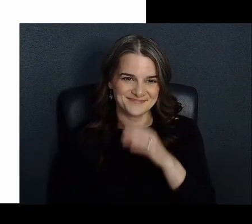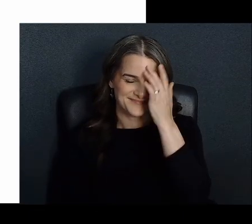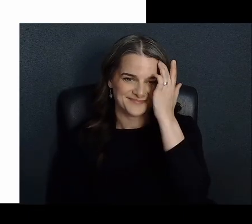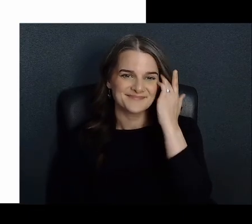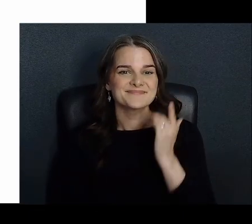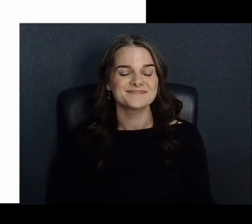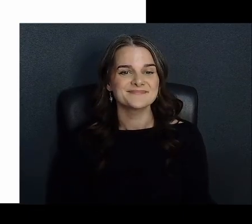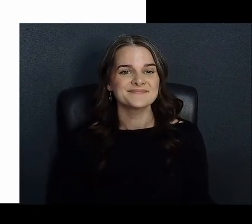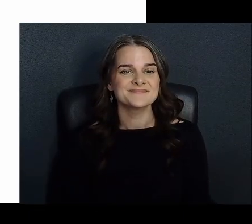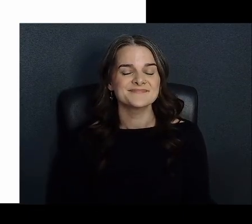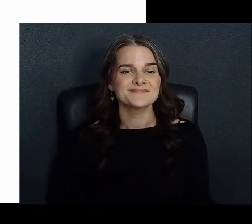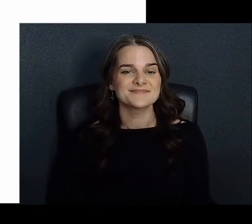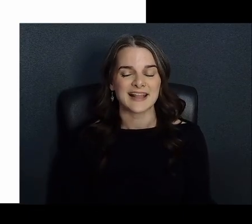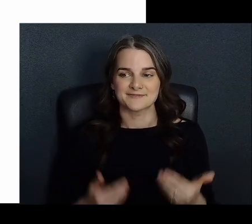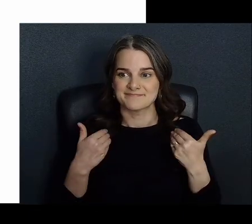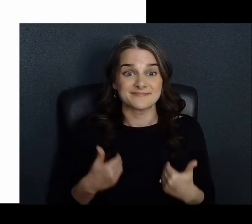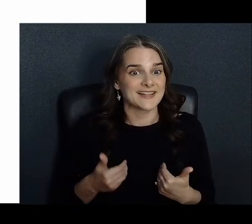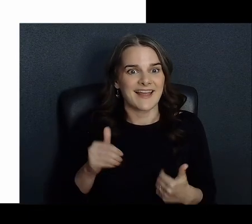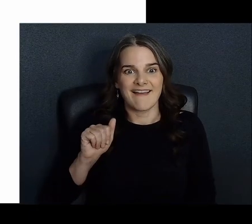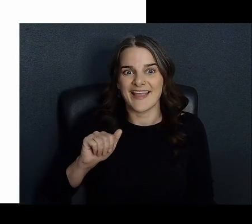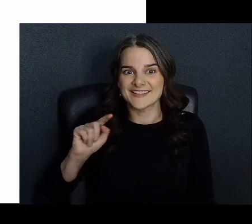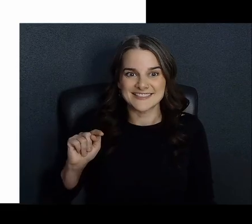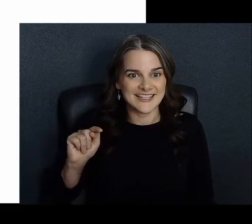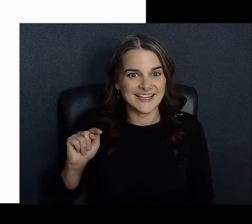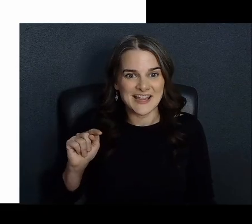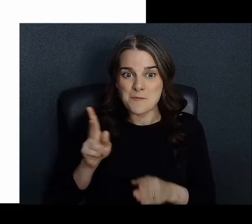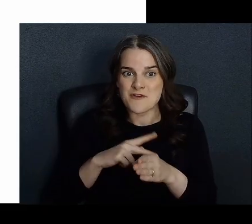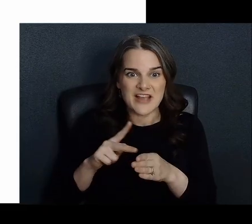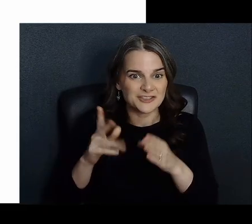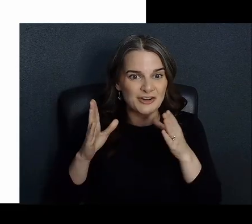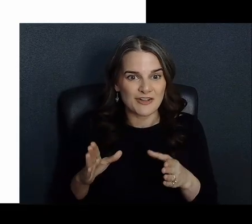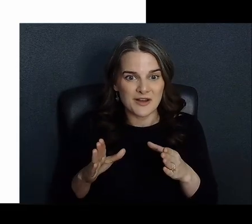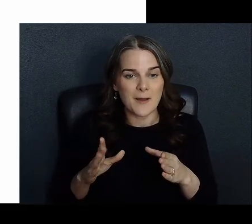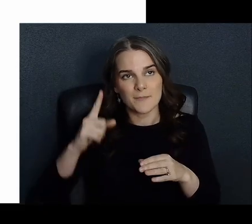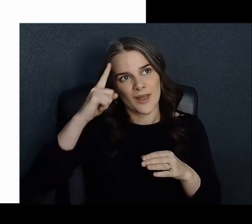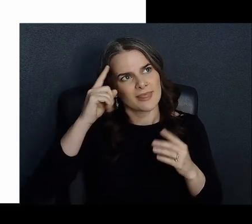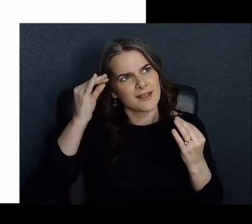As an AT professional, kind of our brains go to what is the simplest first.